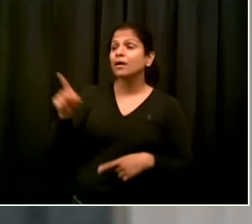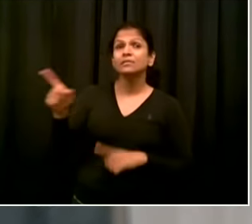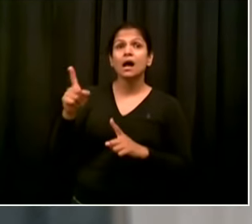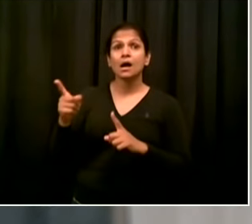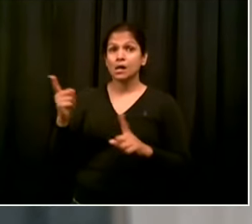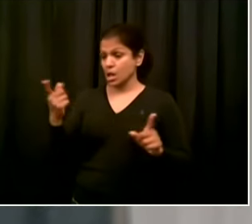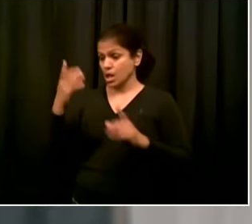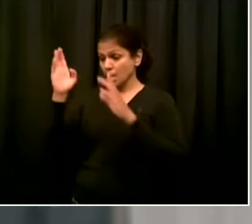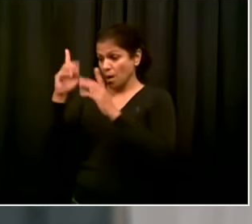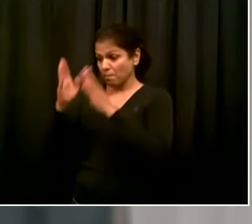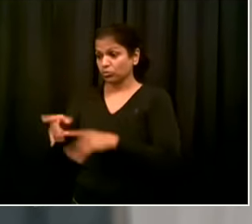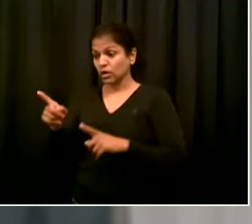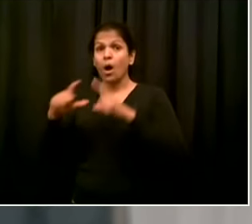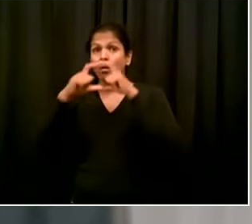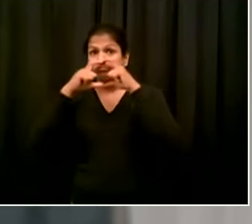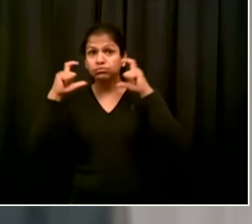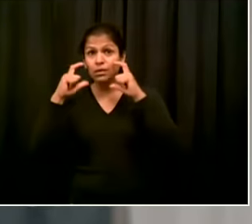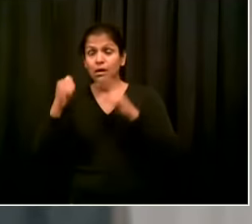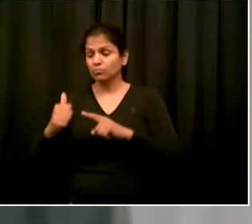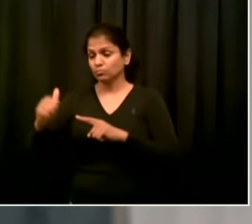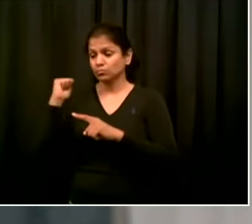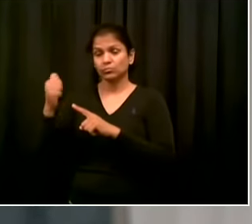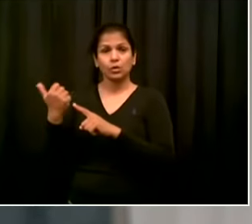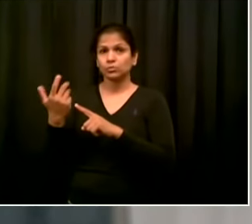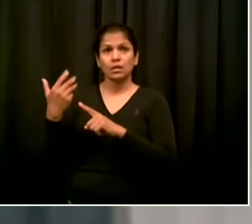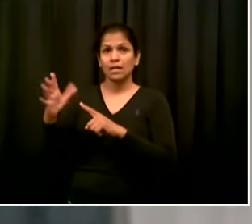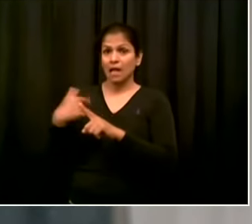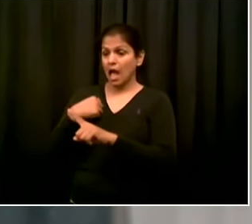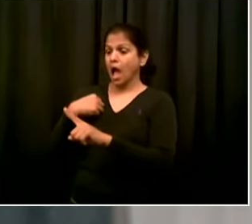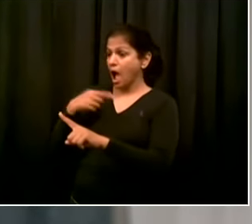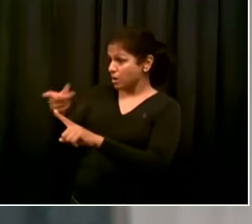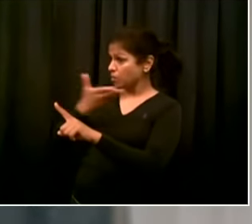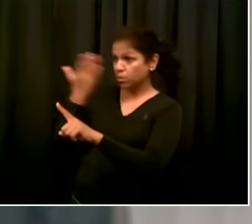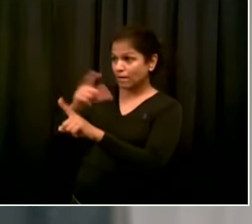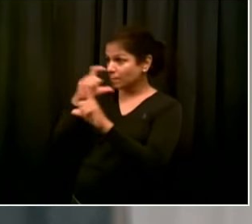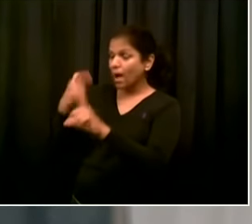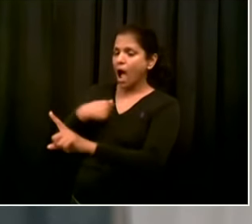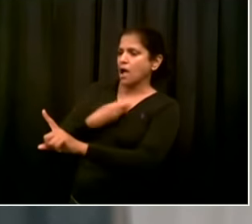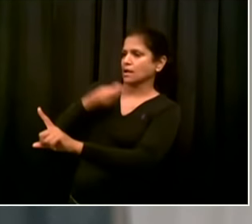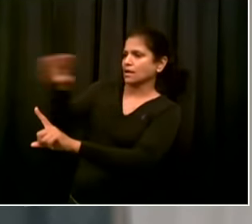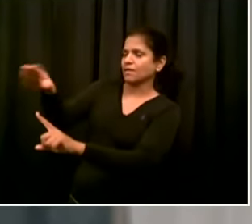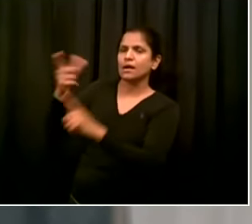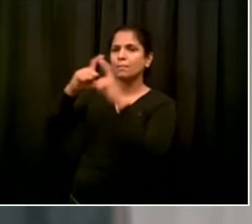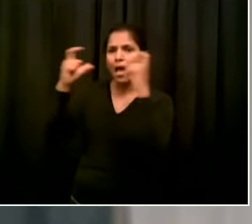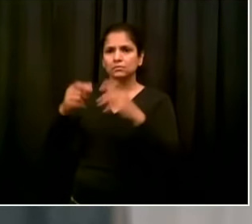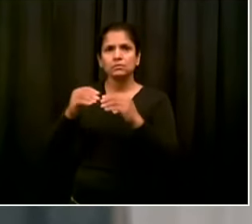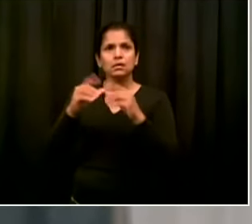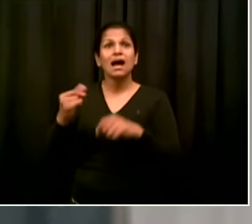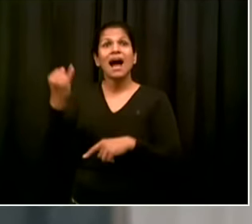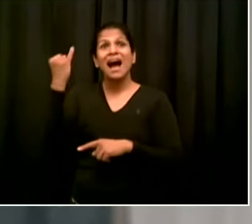MAYOR. WE HAVE BEEN TALKING SINCE LAST WEEK. OUR GOAL IS TO ENABLE PEOP LETO DO THE RIGHT